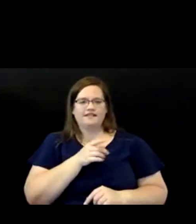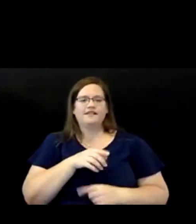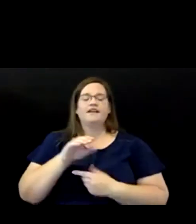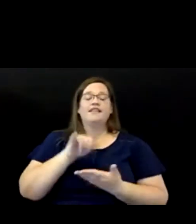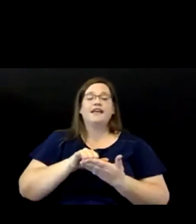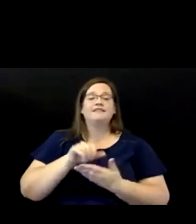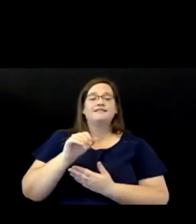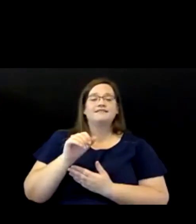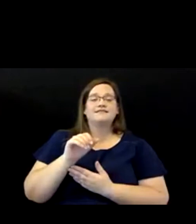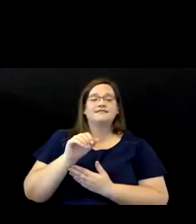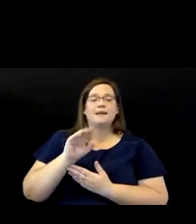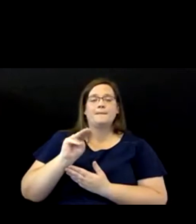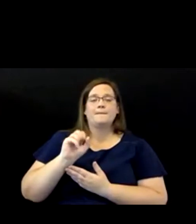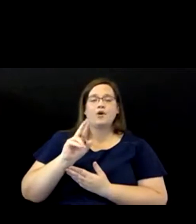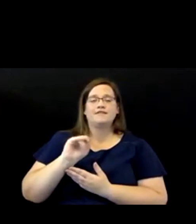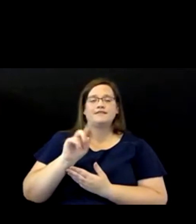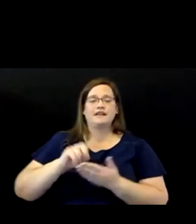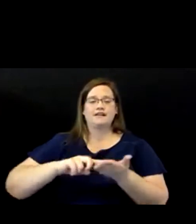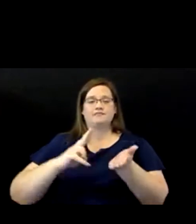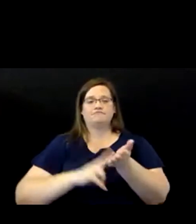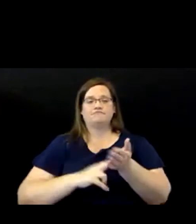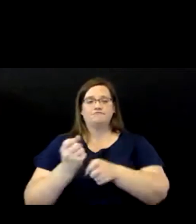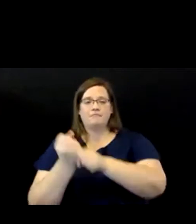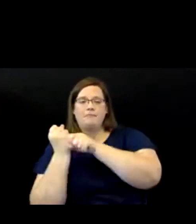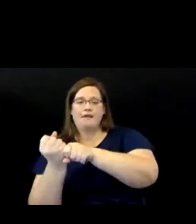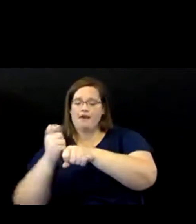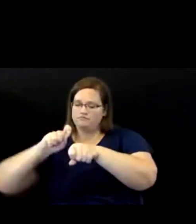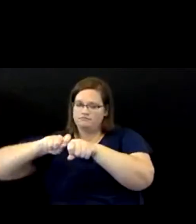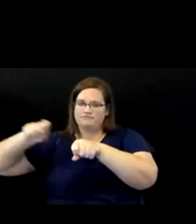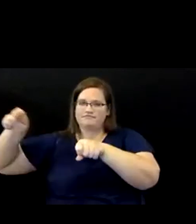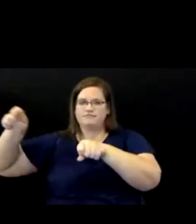bat over my right shoulder. I always like to provide that context. There